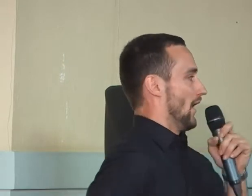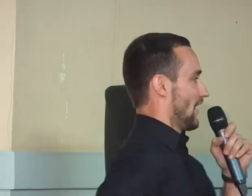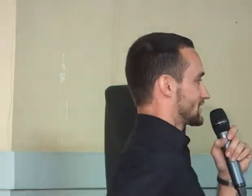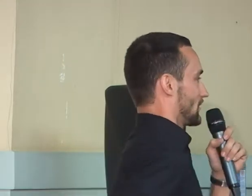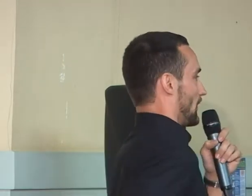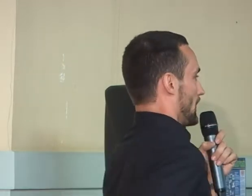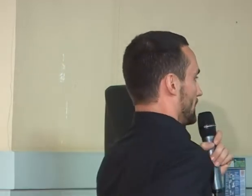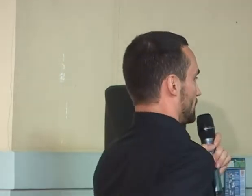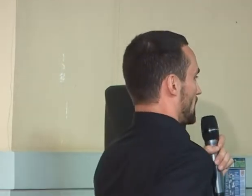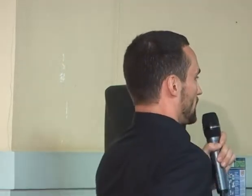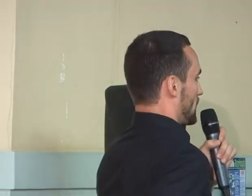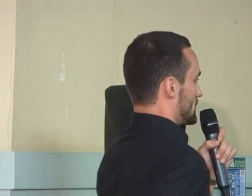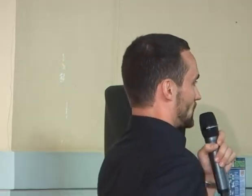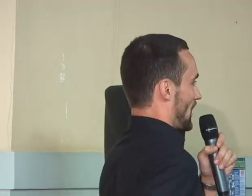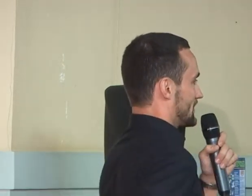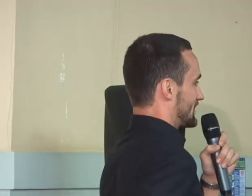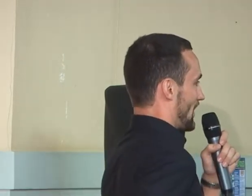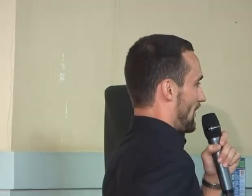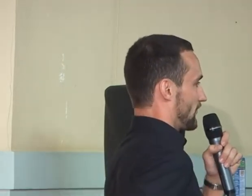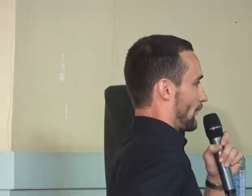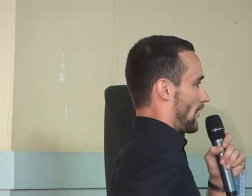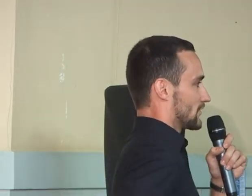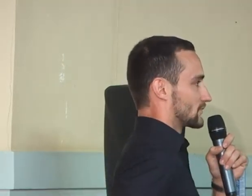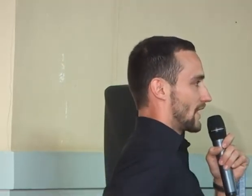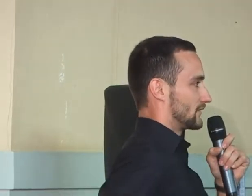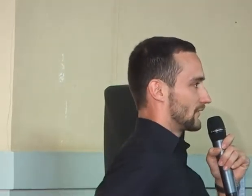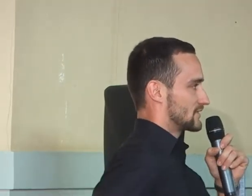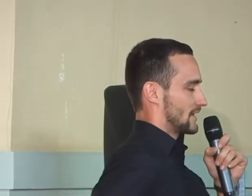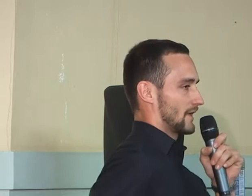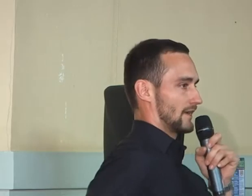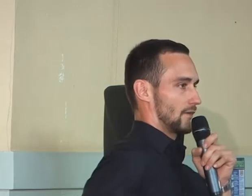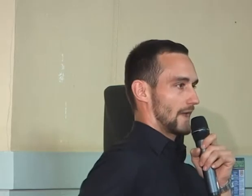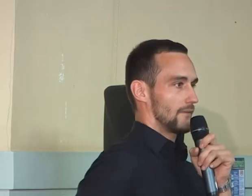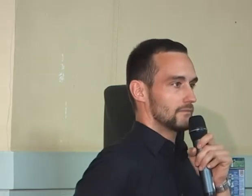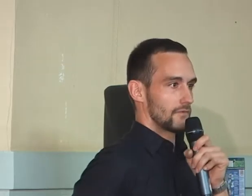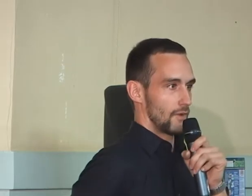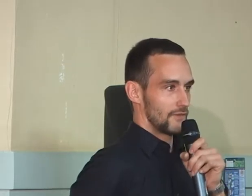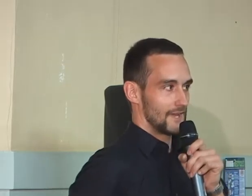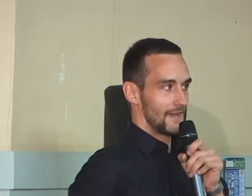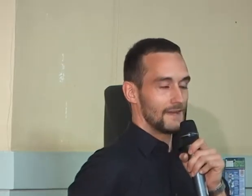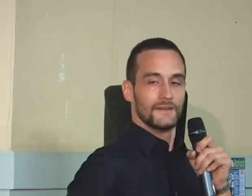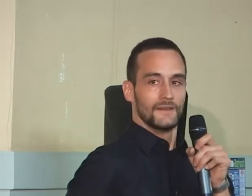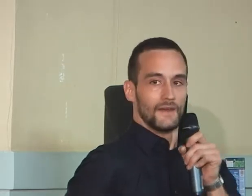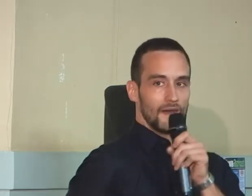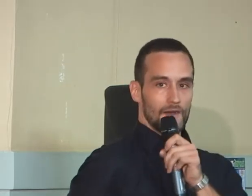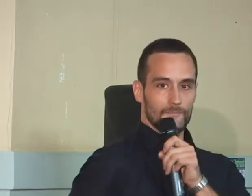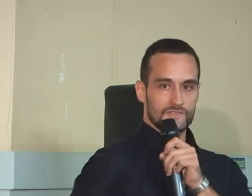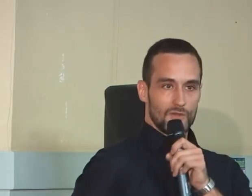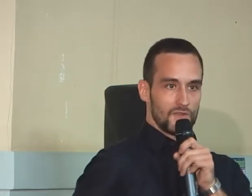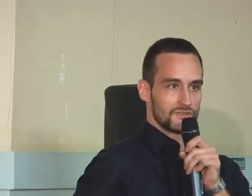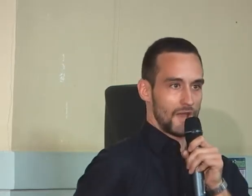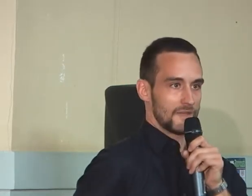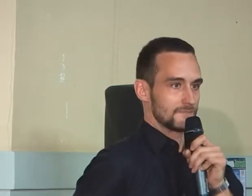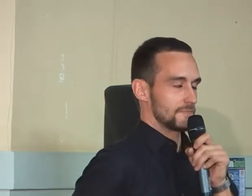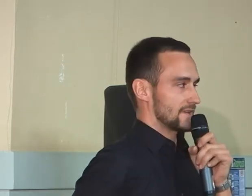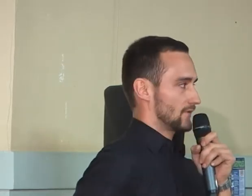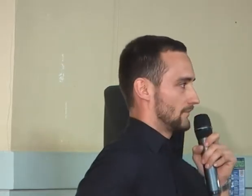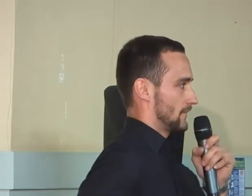Also, um, if you can try and stay off the walls. We have deliveries coming in while we go throughout the day. Um, so if you can try to make some space for them,